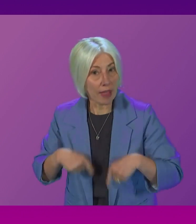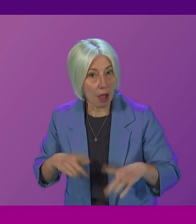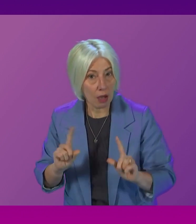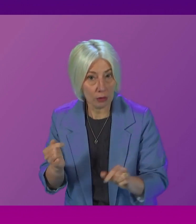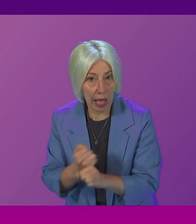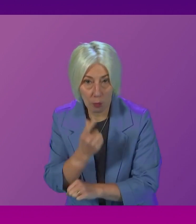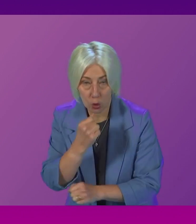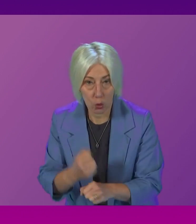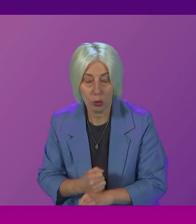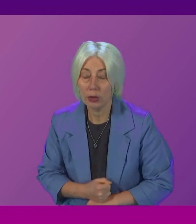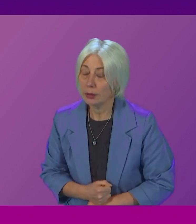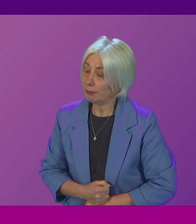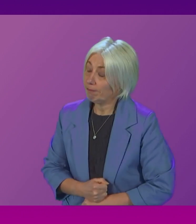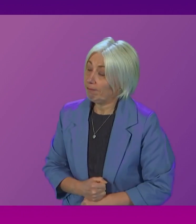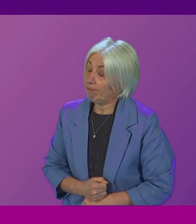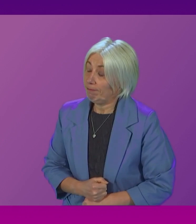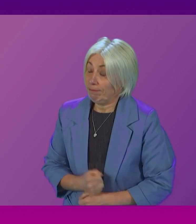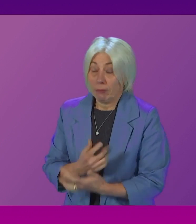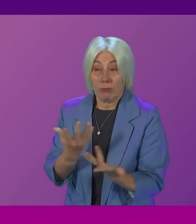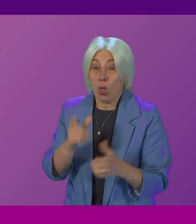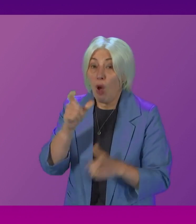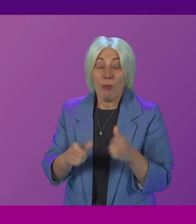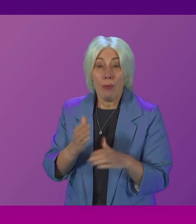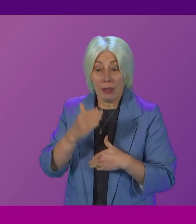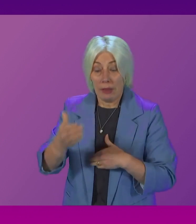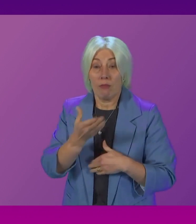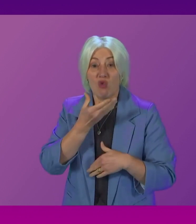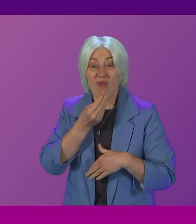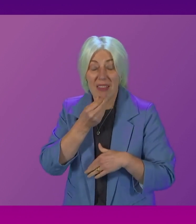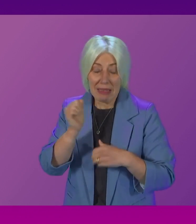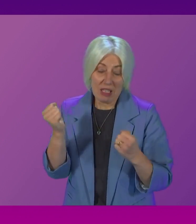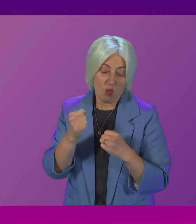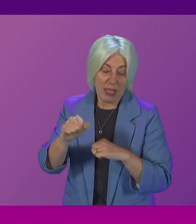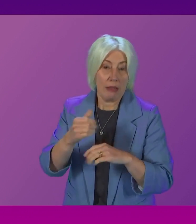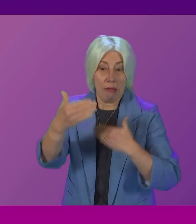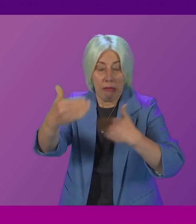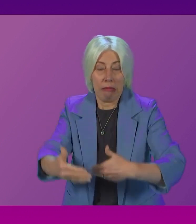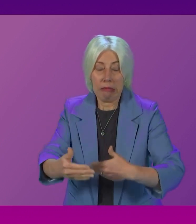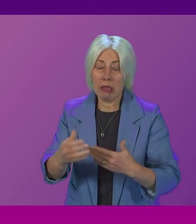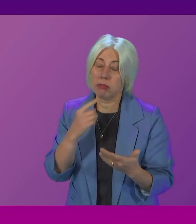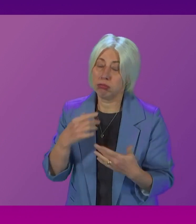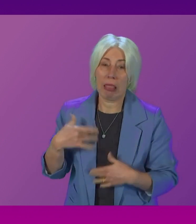As we go into this festive season, many people are finding life more difficult than at any time